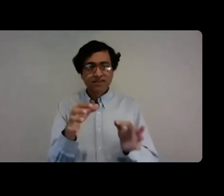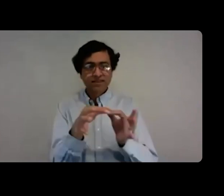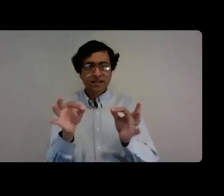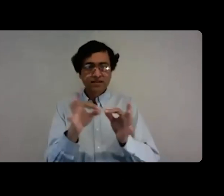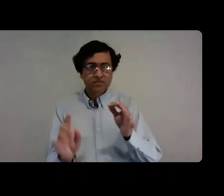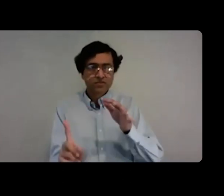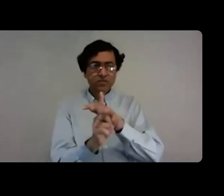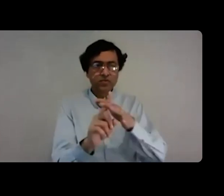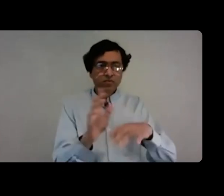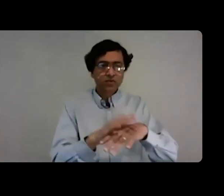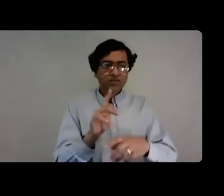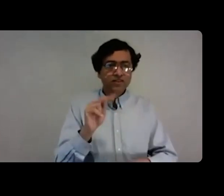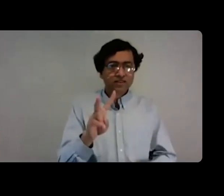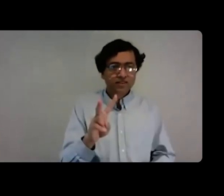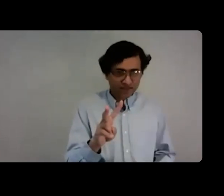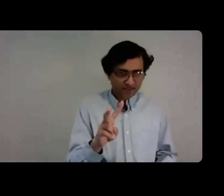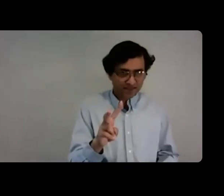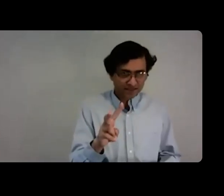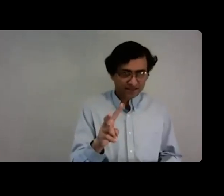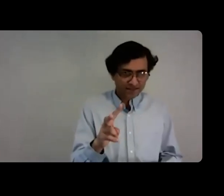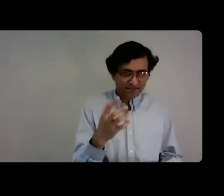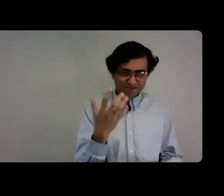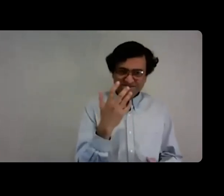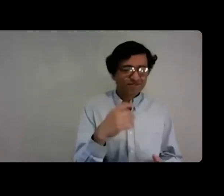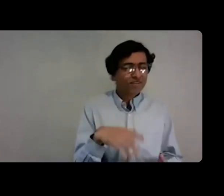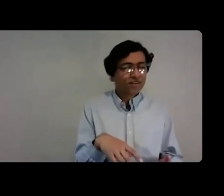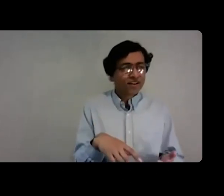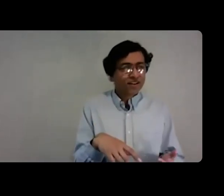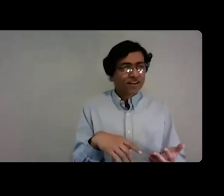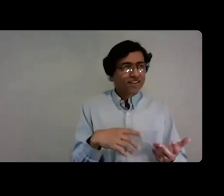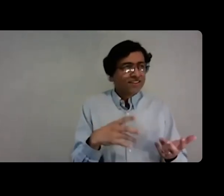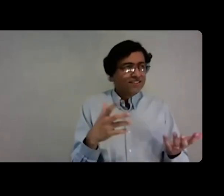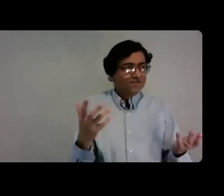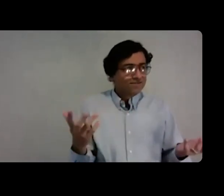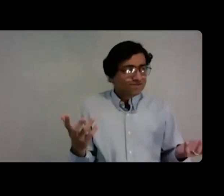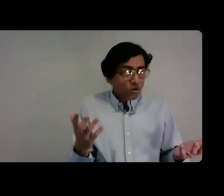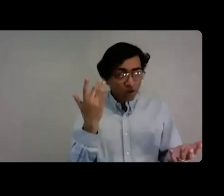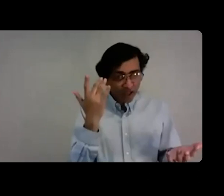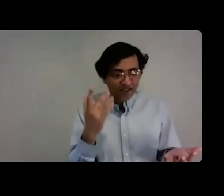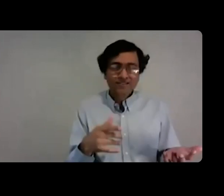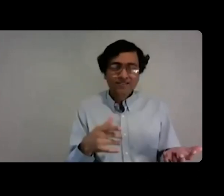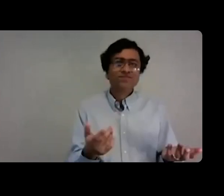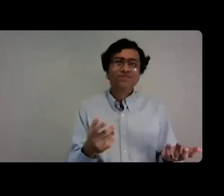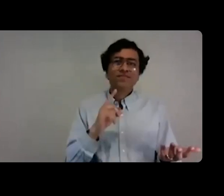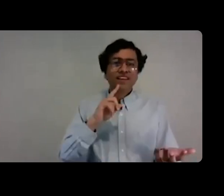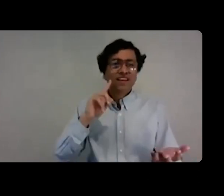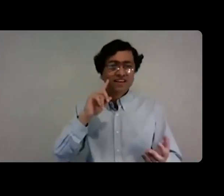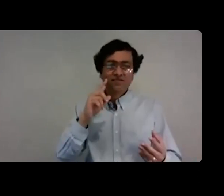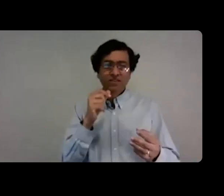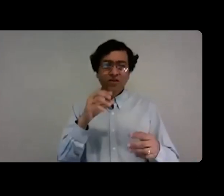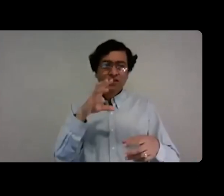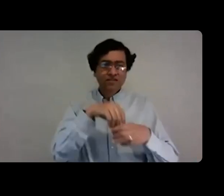It was not until the 1990s the captioning really became something more expected on TV and movies and so forth.